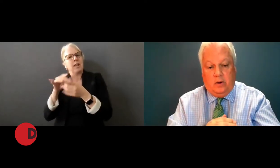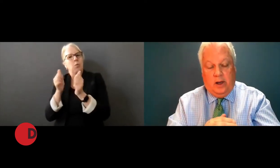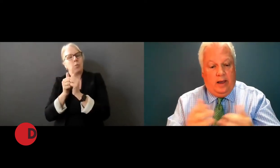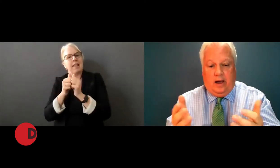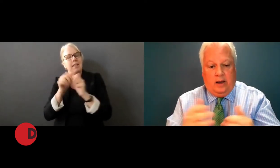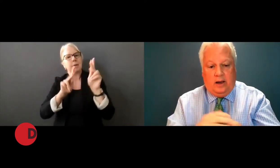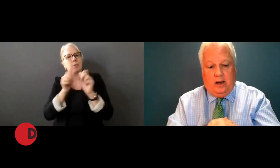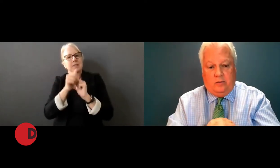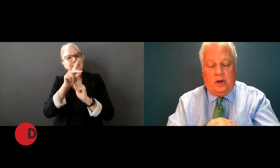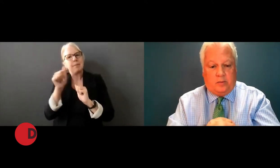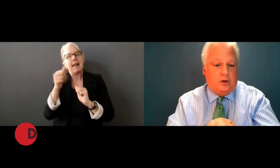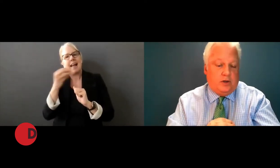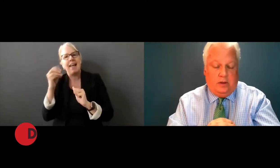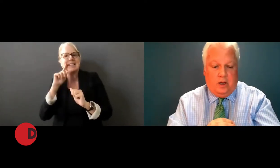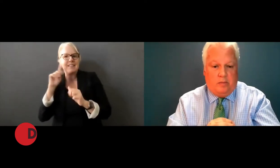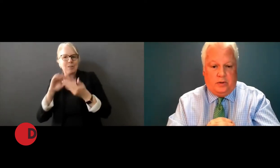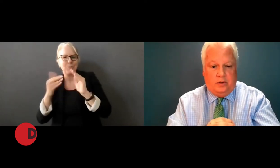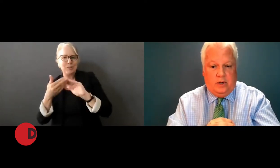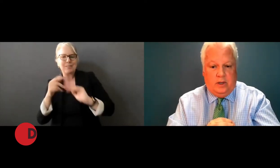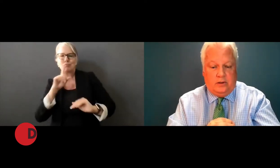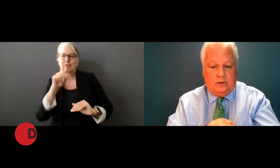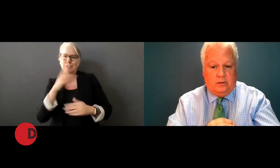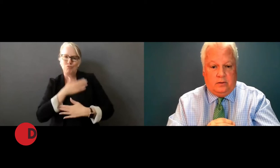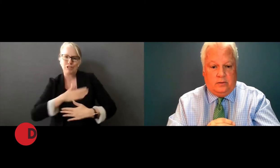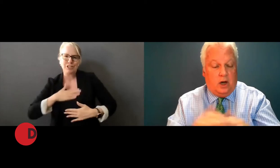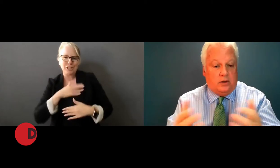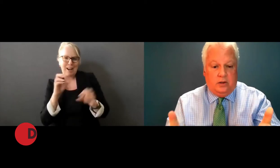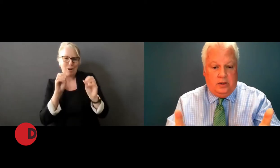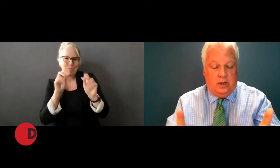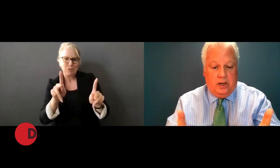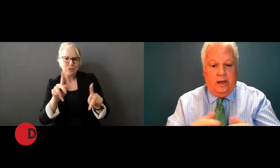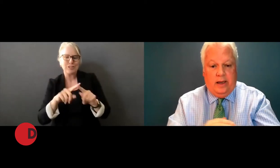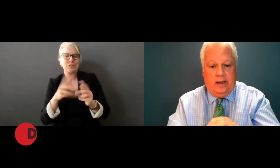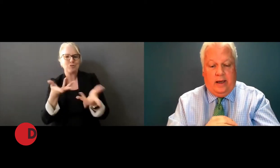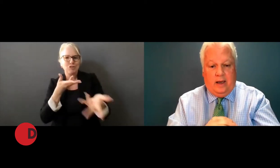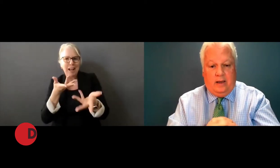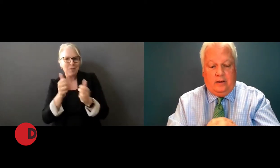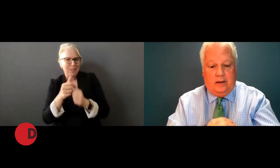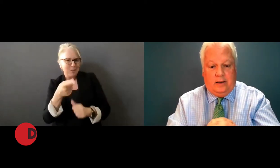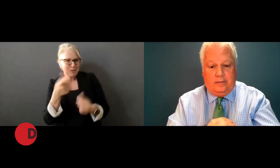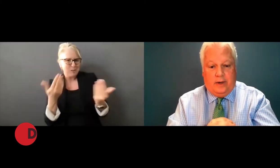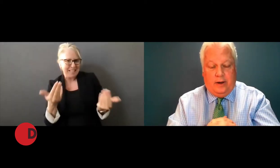I really appreciate this opportunity to chat with you today.